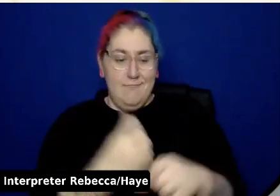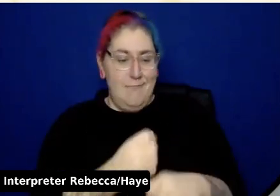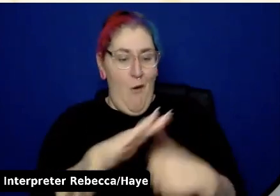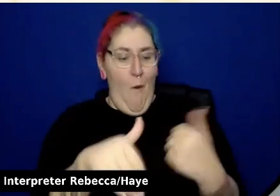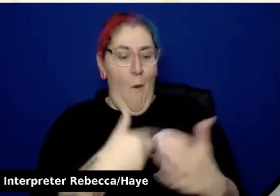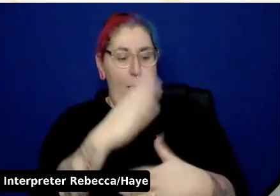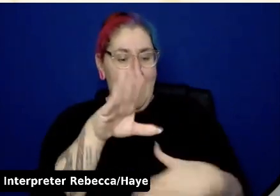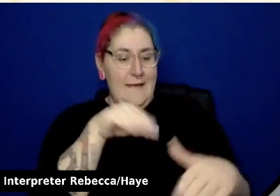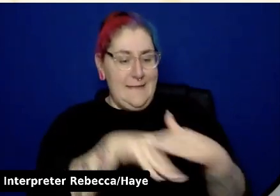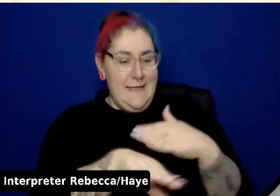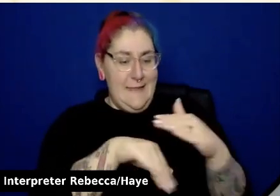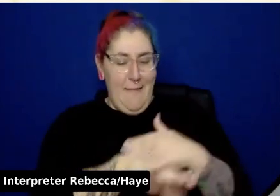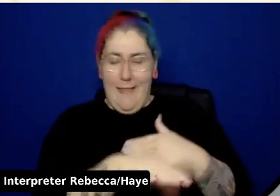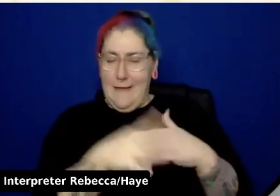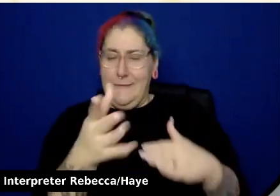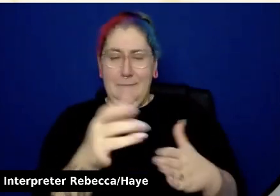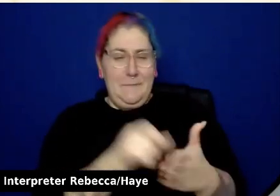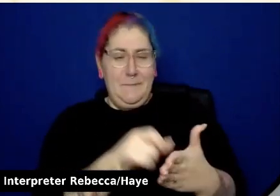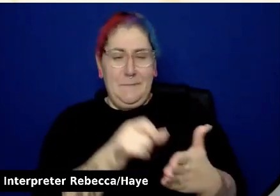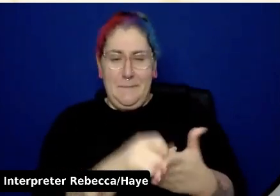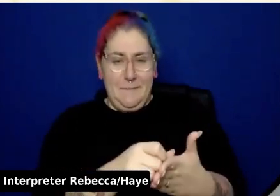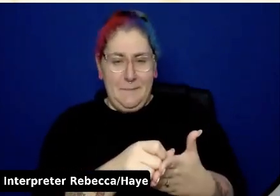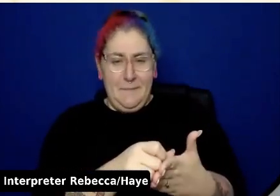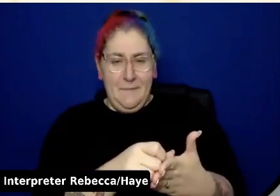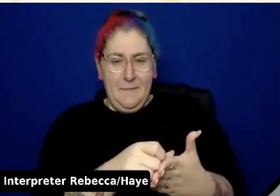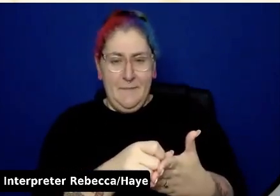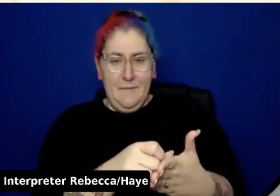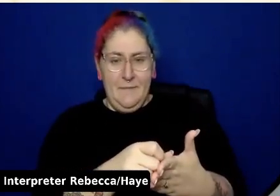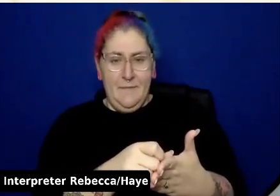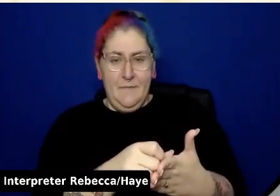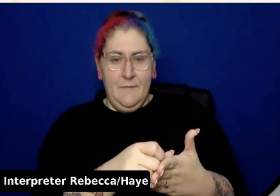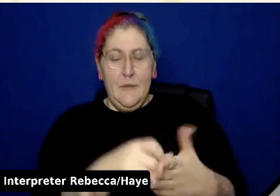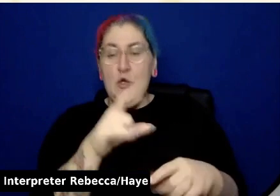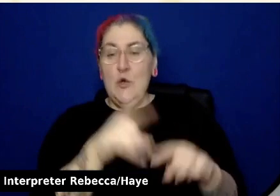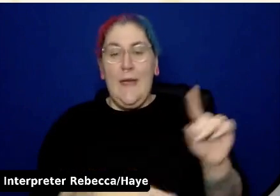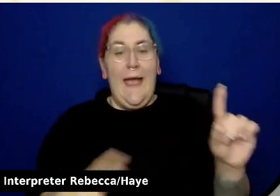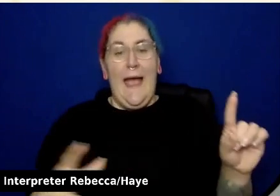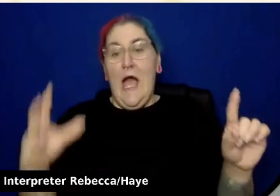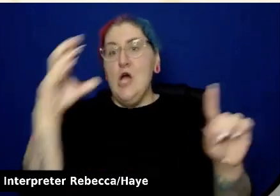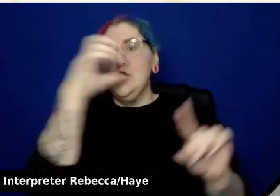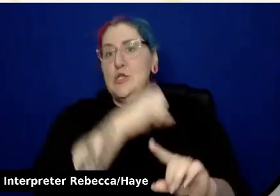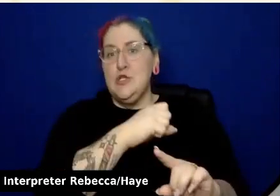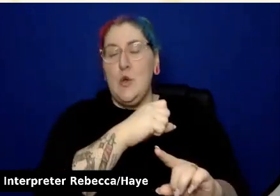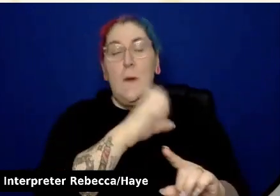If the architect tested the ramp with wheelchair users, it would have served its purpose better.